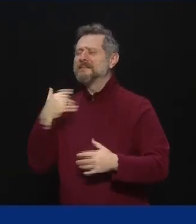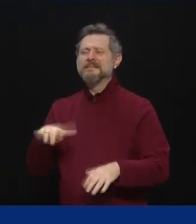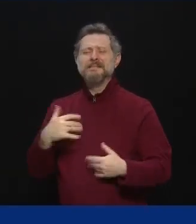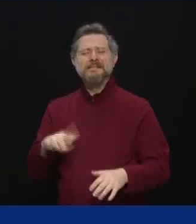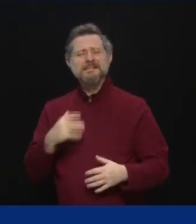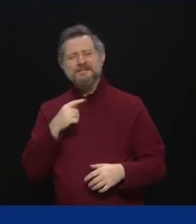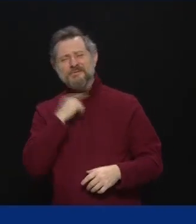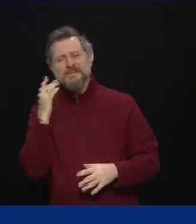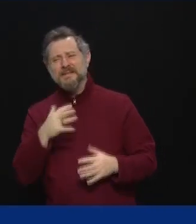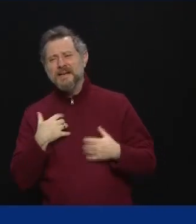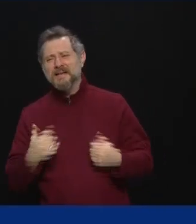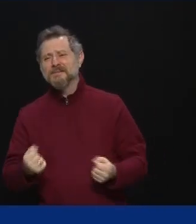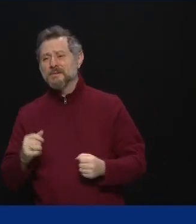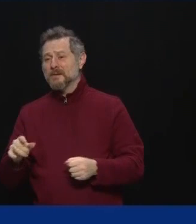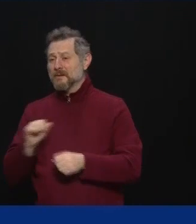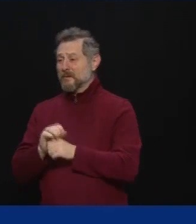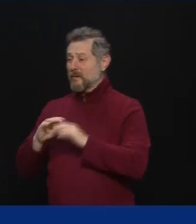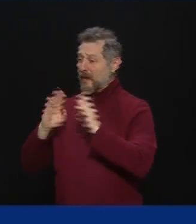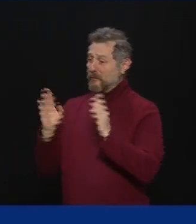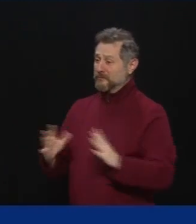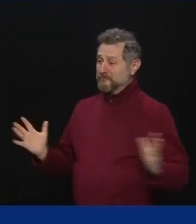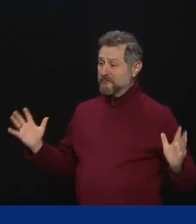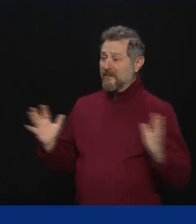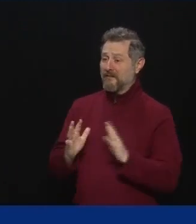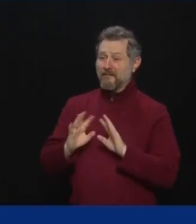HOW TO KEEP PEOPLE SAFE. DON'T PUT YOUR GRANDPARENTS,